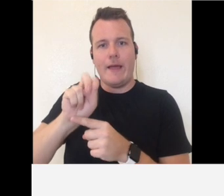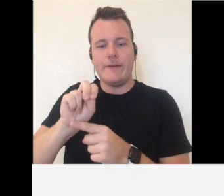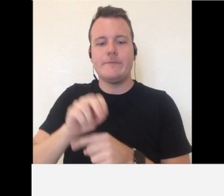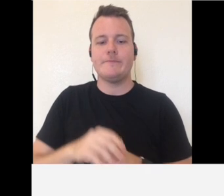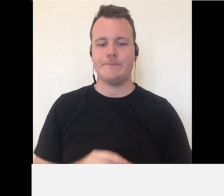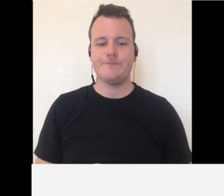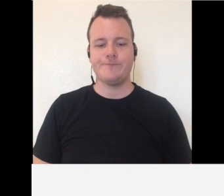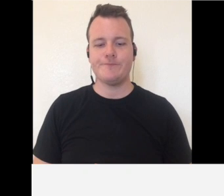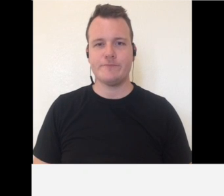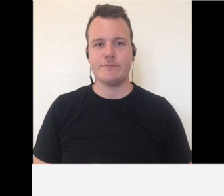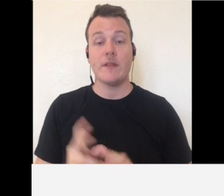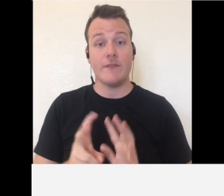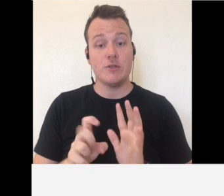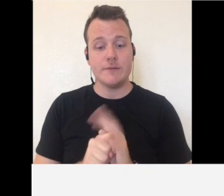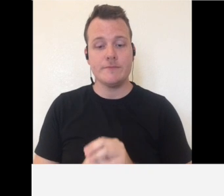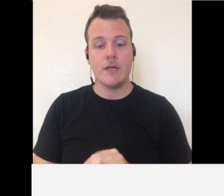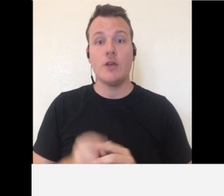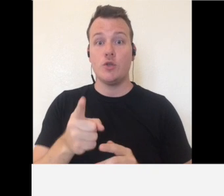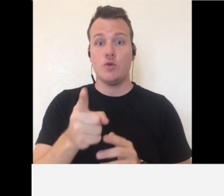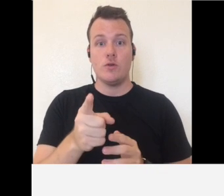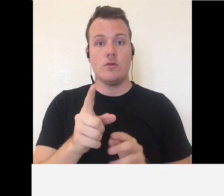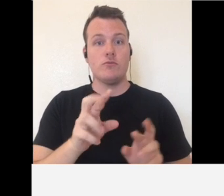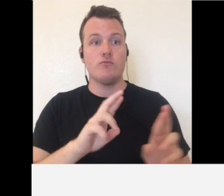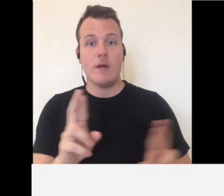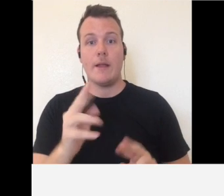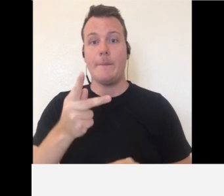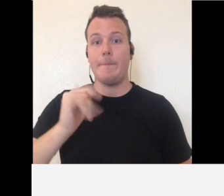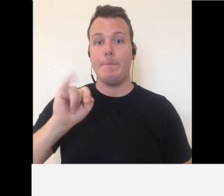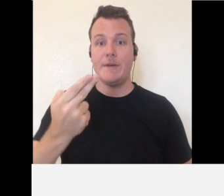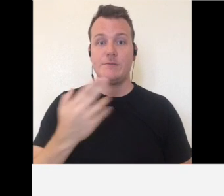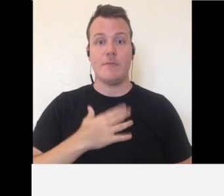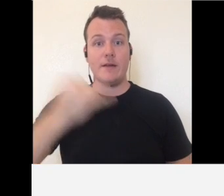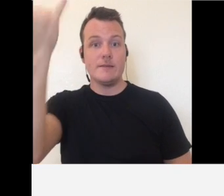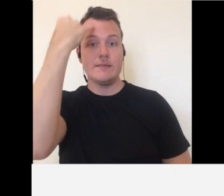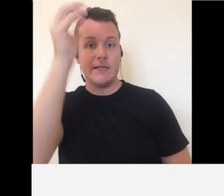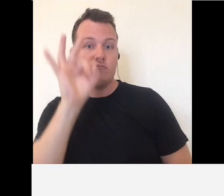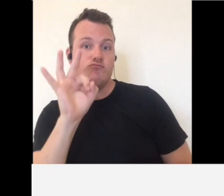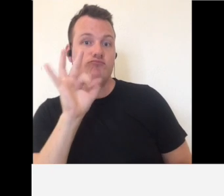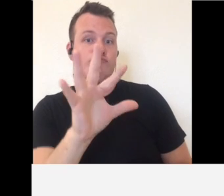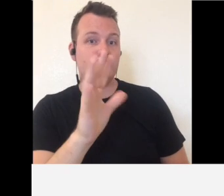will we'll play. And so you're an entrepreneur, and you're ready to start